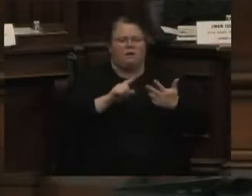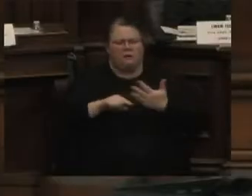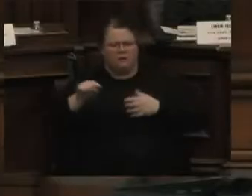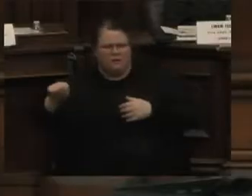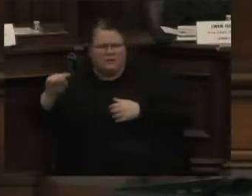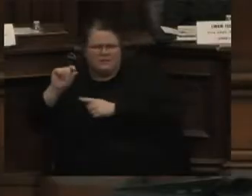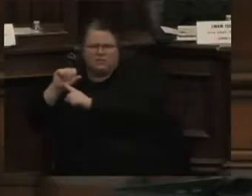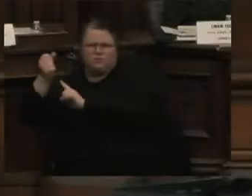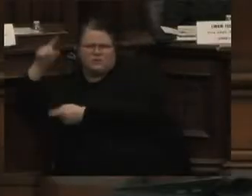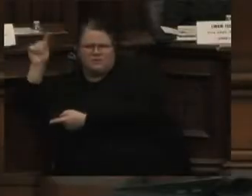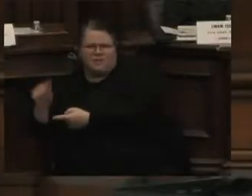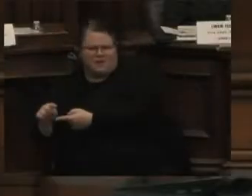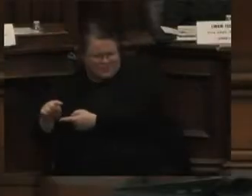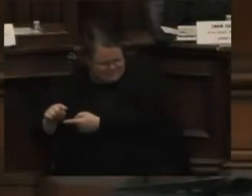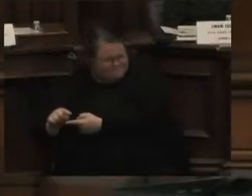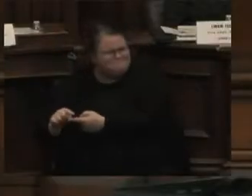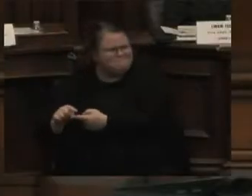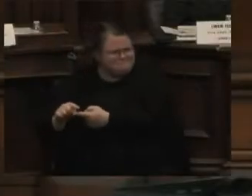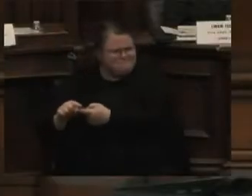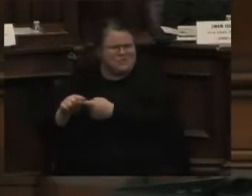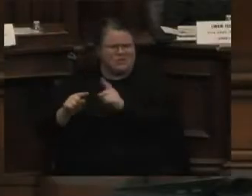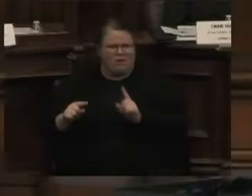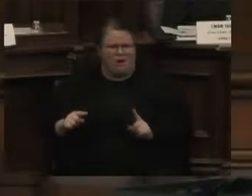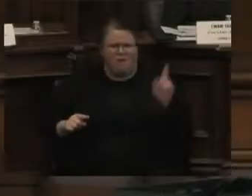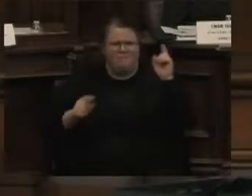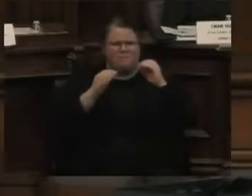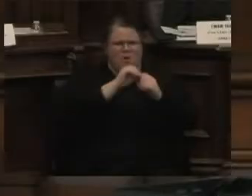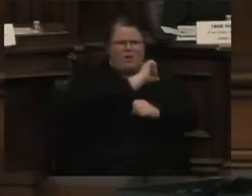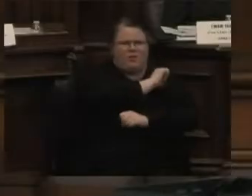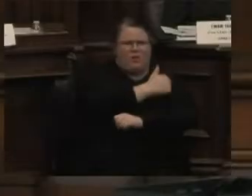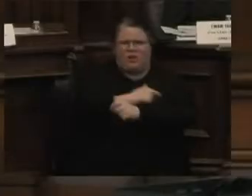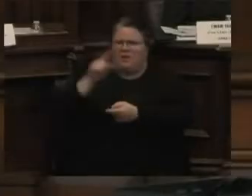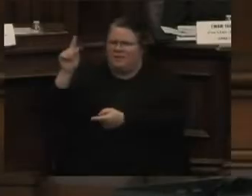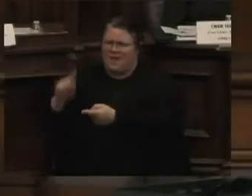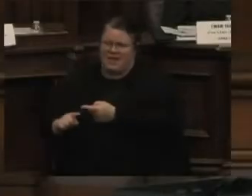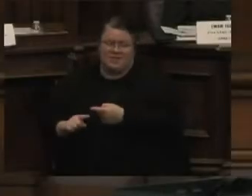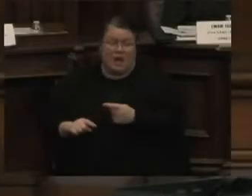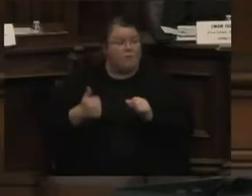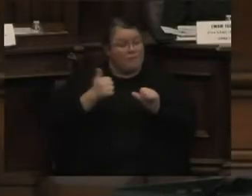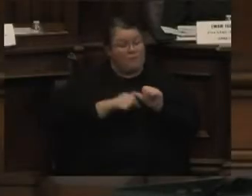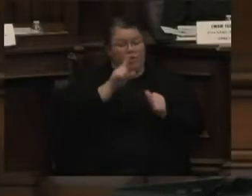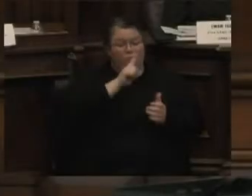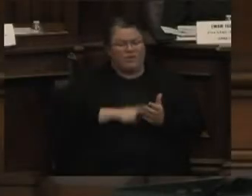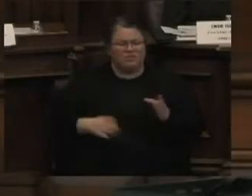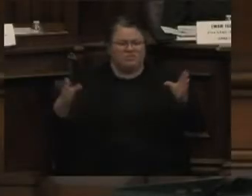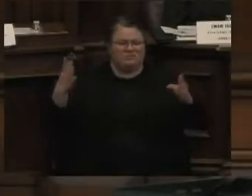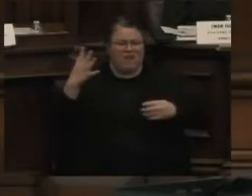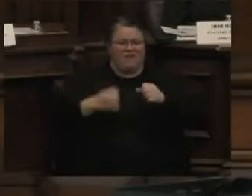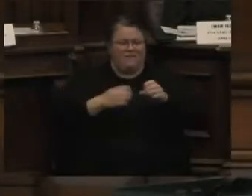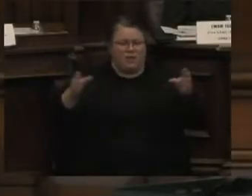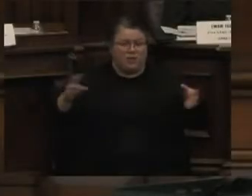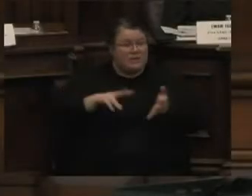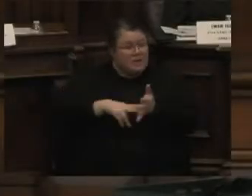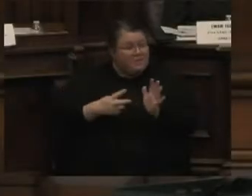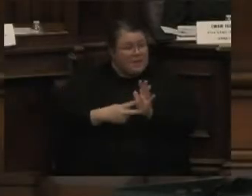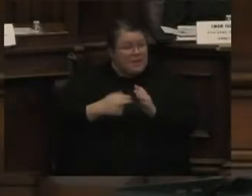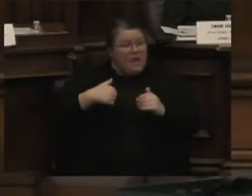authority that the board has, the few of the incidents that that occur. And I think that